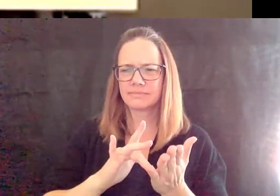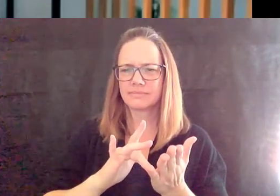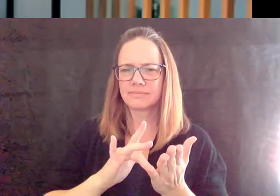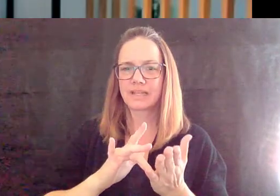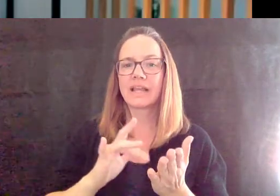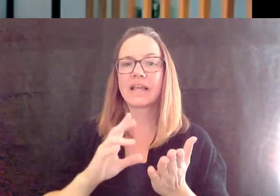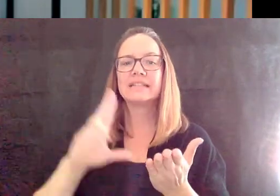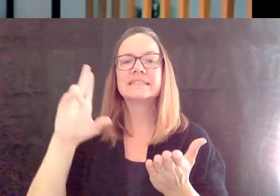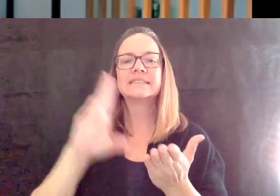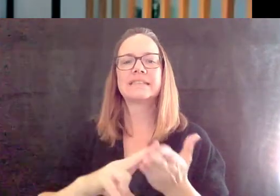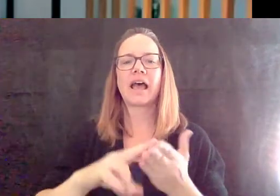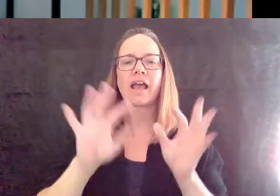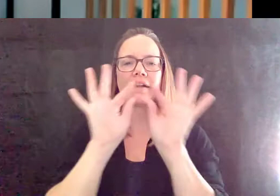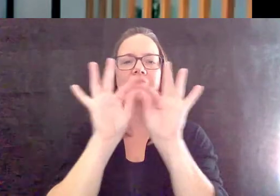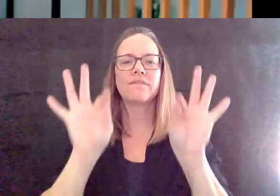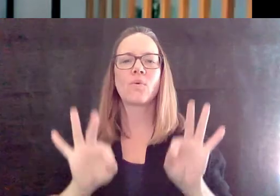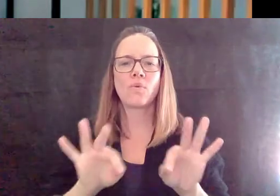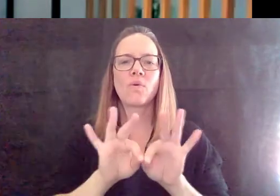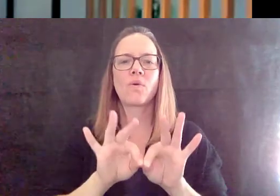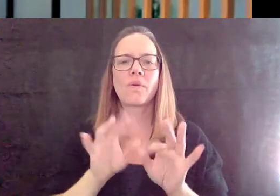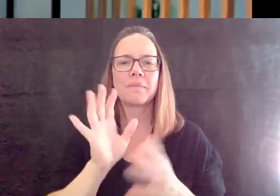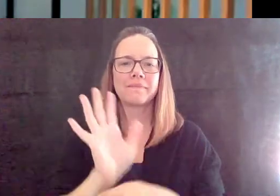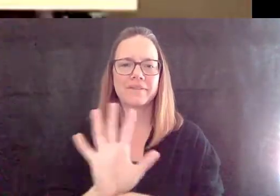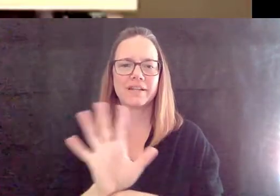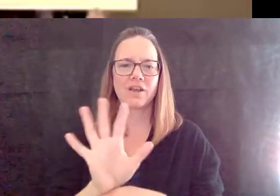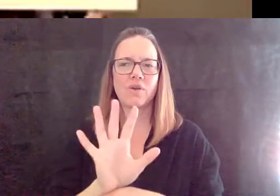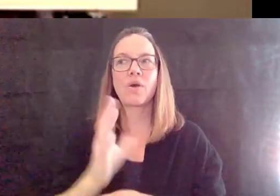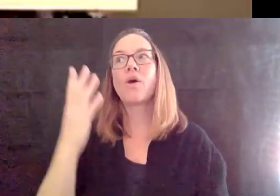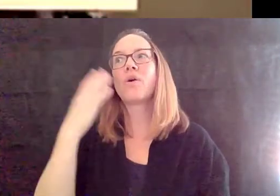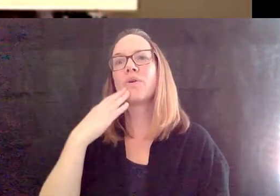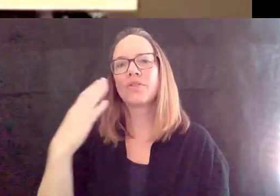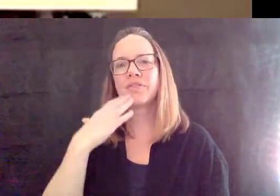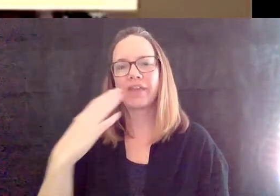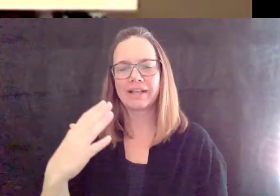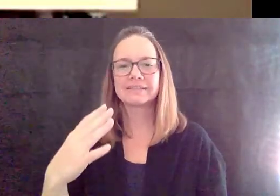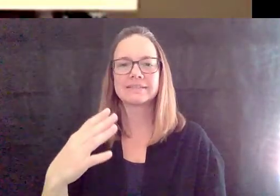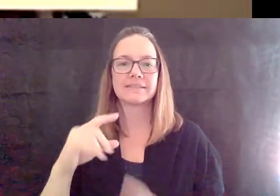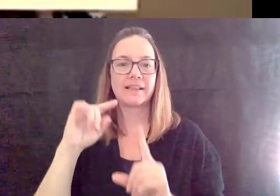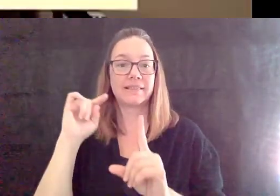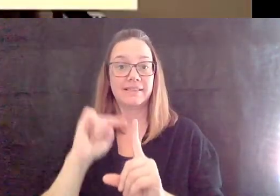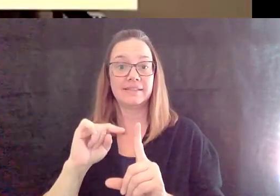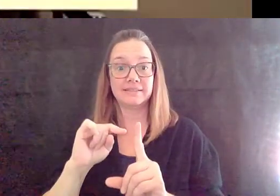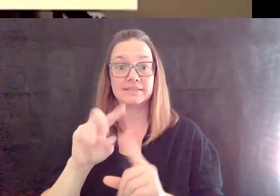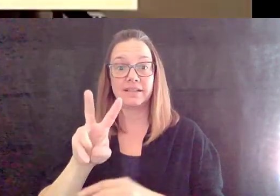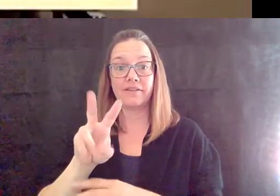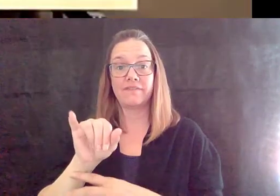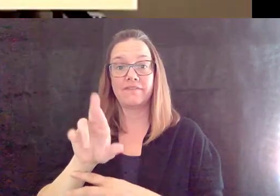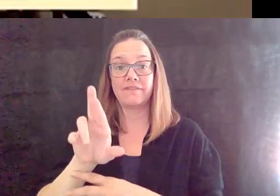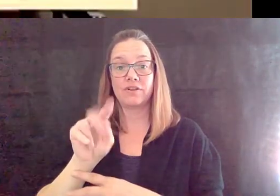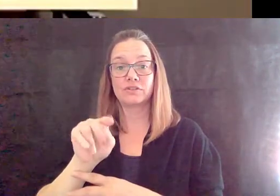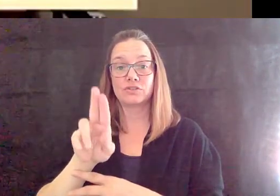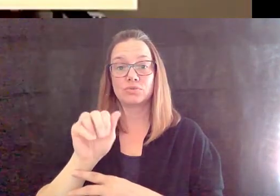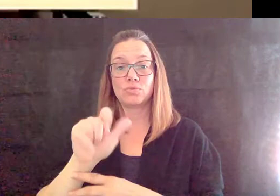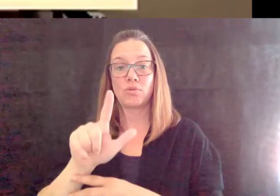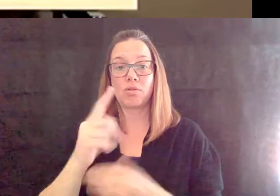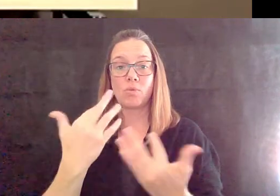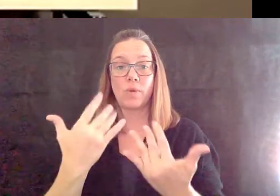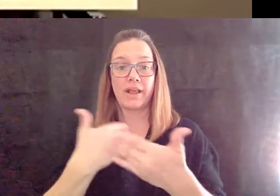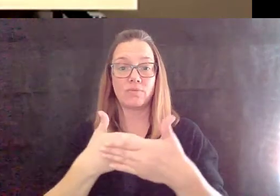Run the next video and I'll-- Our sign a form video. Sign a form, thanks. So this is the virtual waiting room. One of the things that's been a huge obstacle